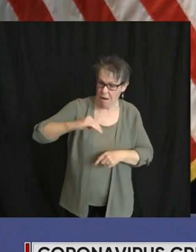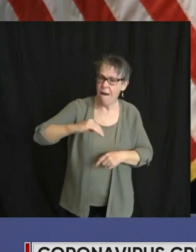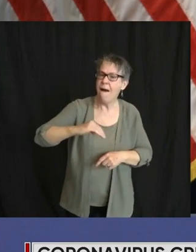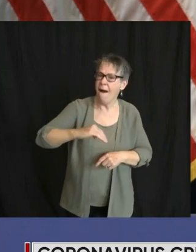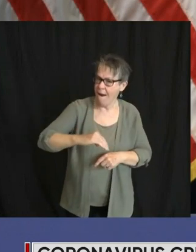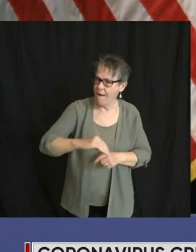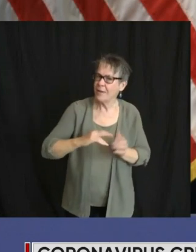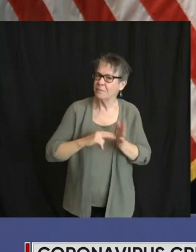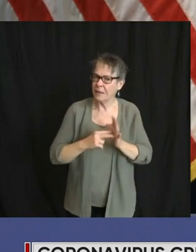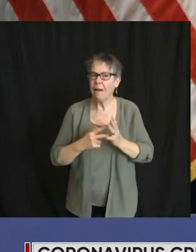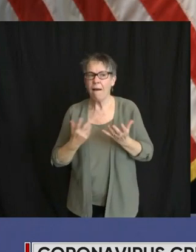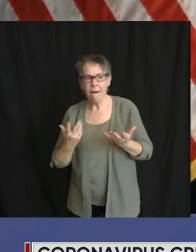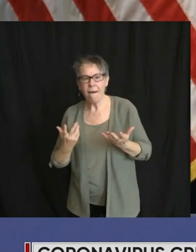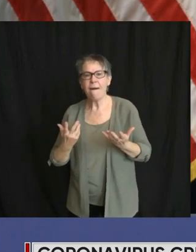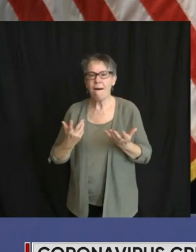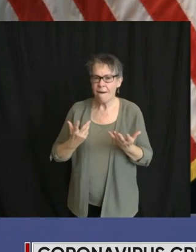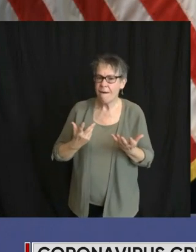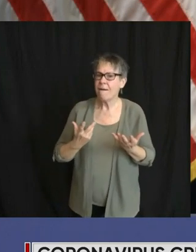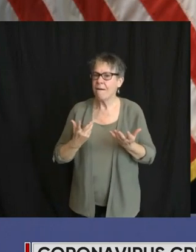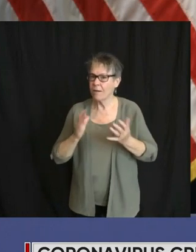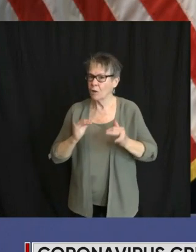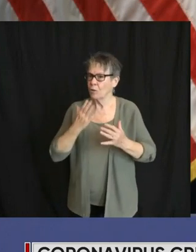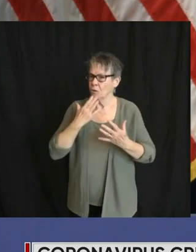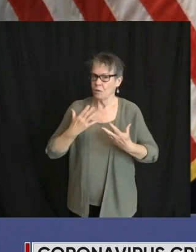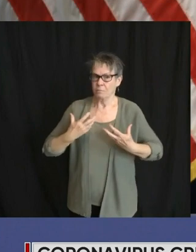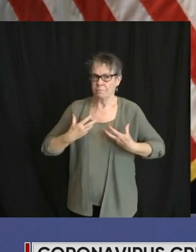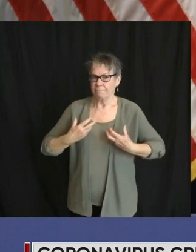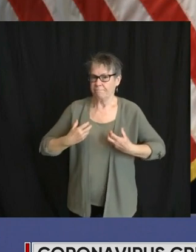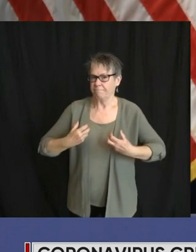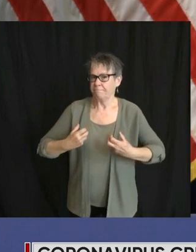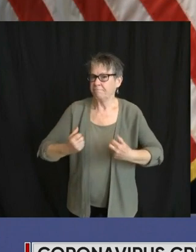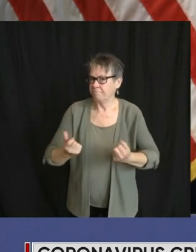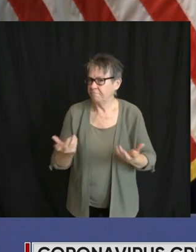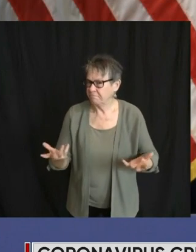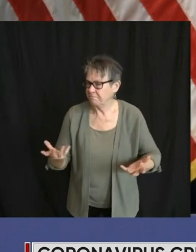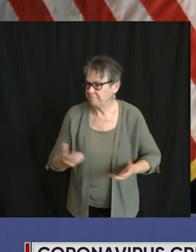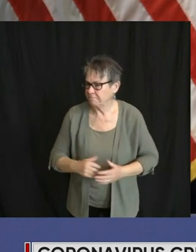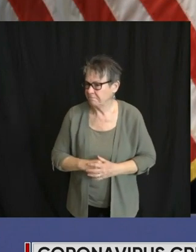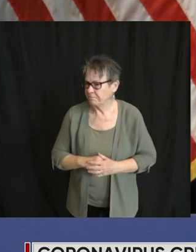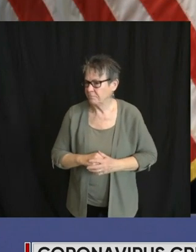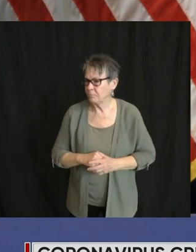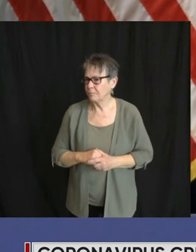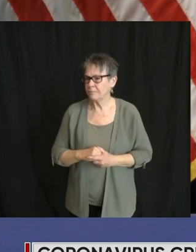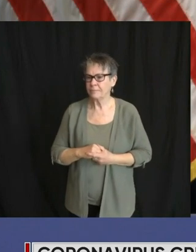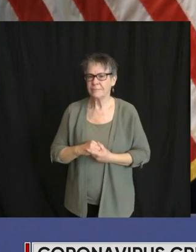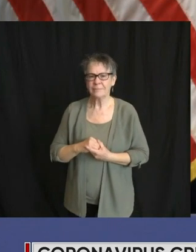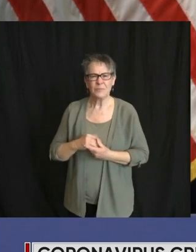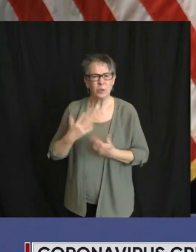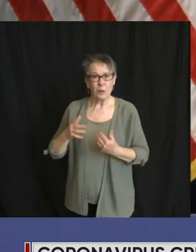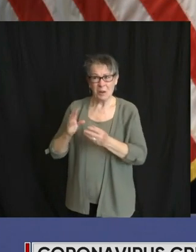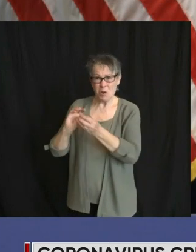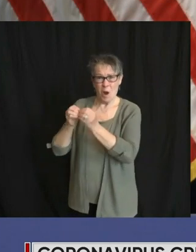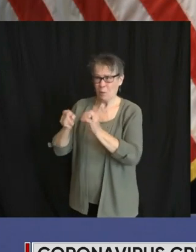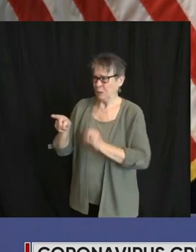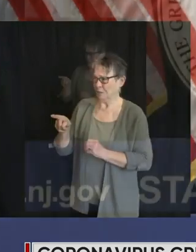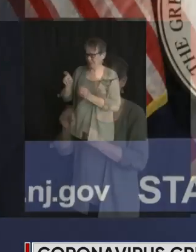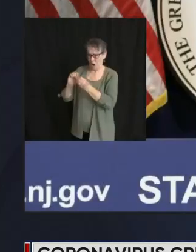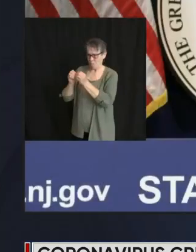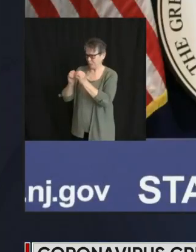ANECDOTALLY, BUT CERTAINLY ANECDOTALLY, BUT MORE THAN